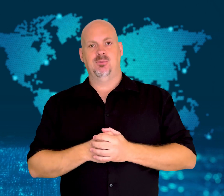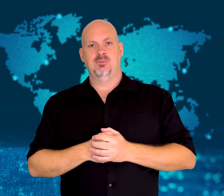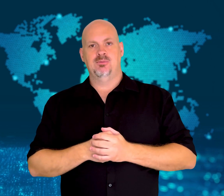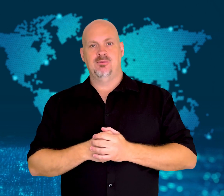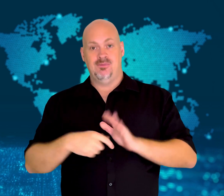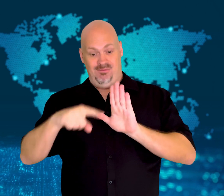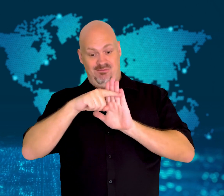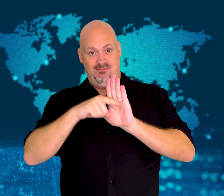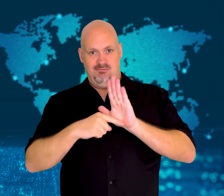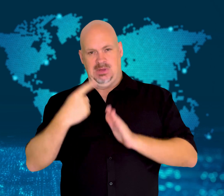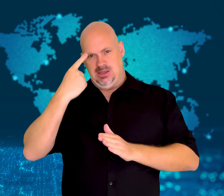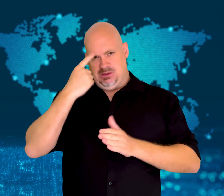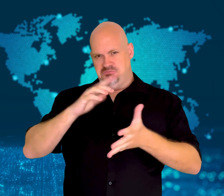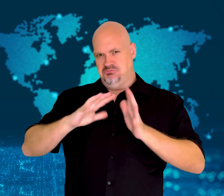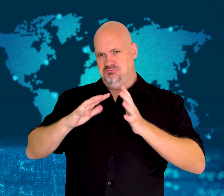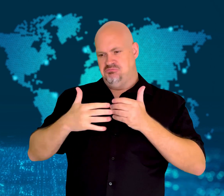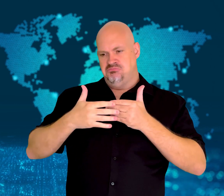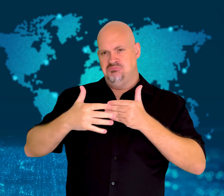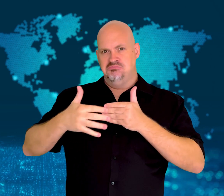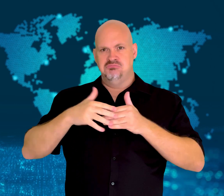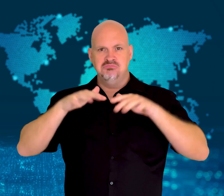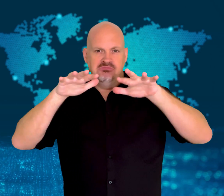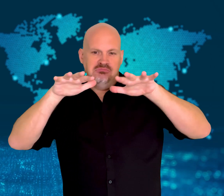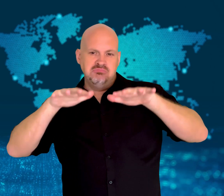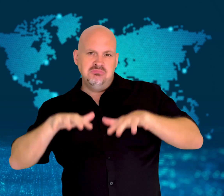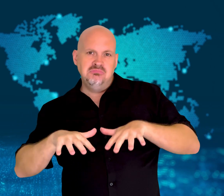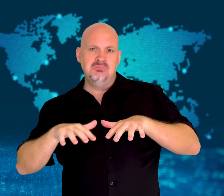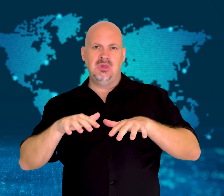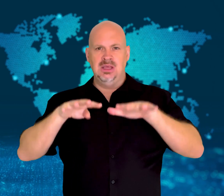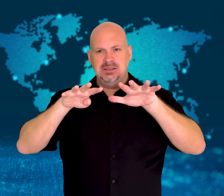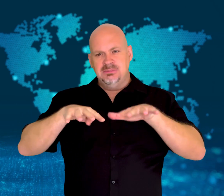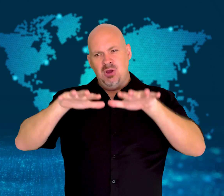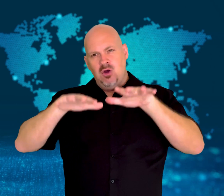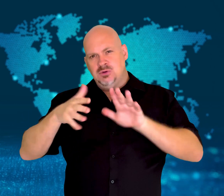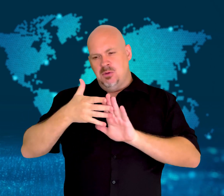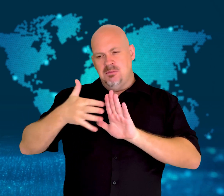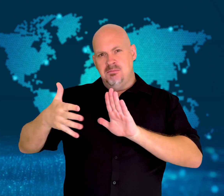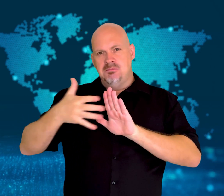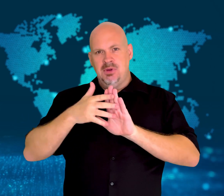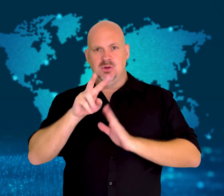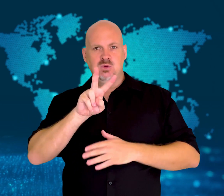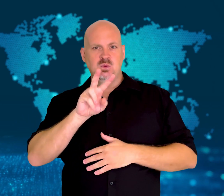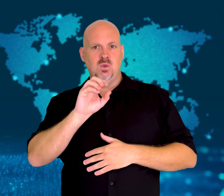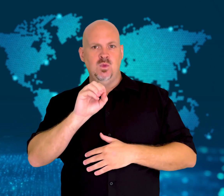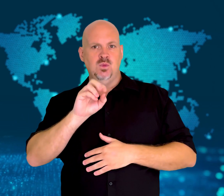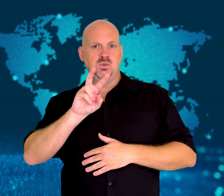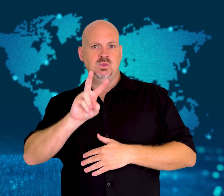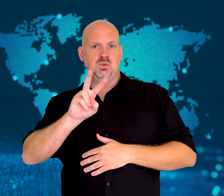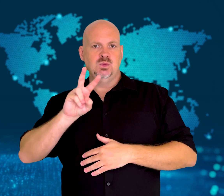The regulations are expected to take place by fall 2022.